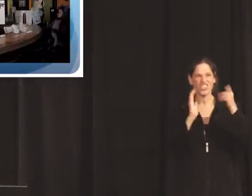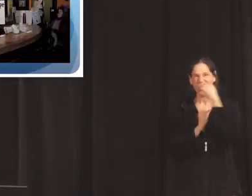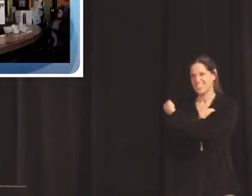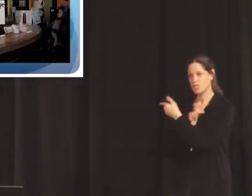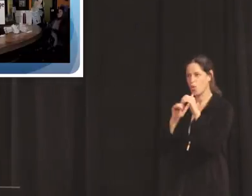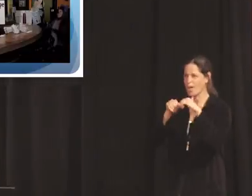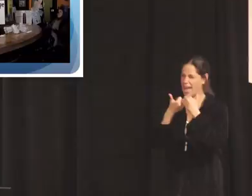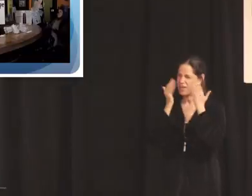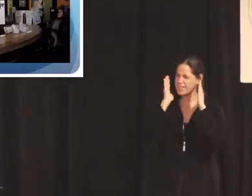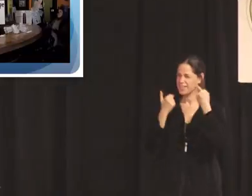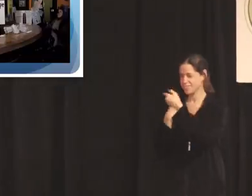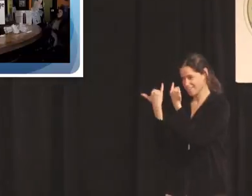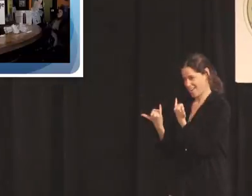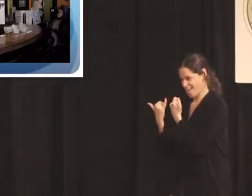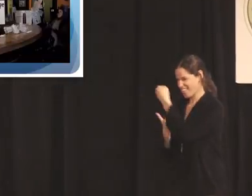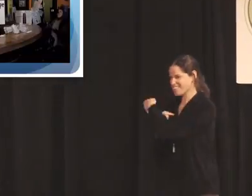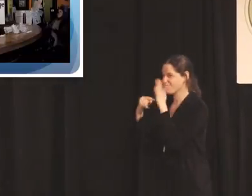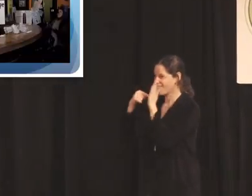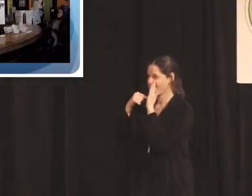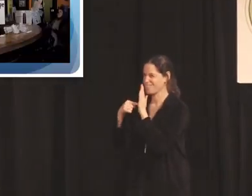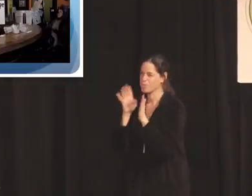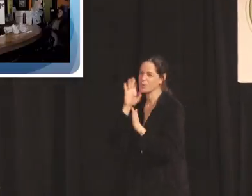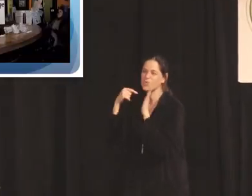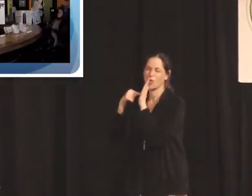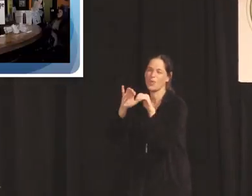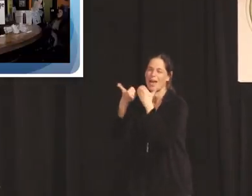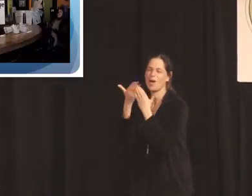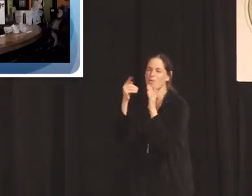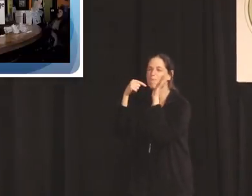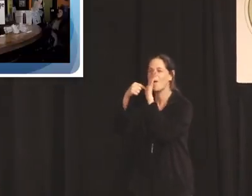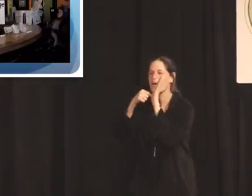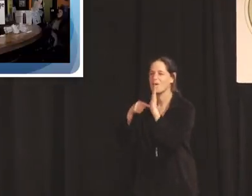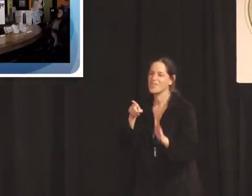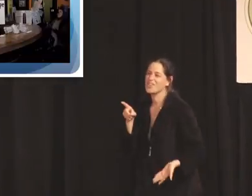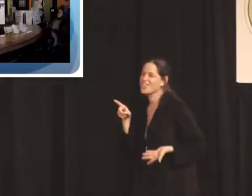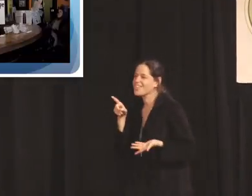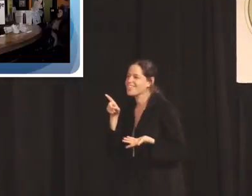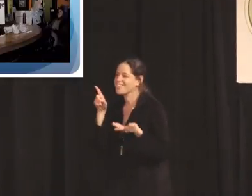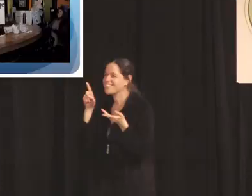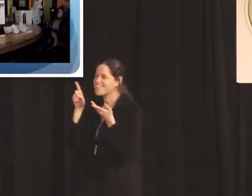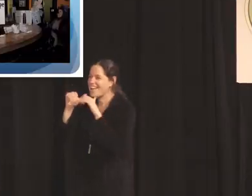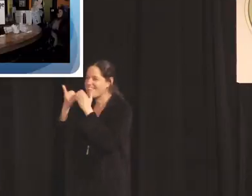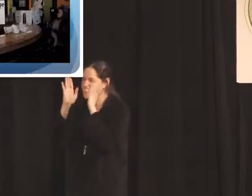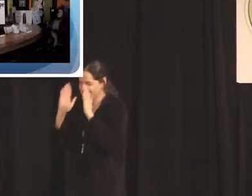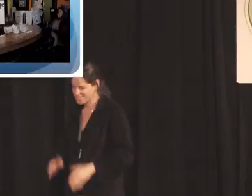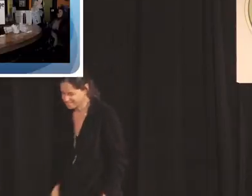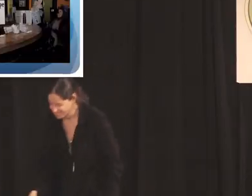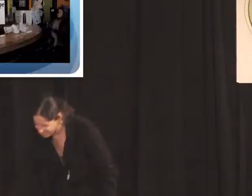about the environment kind of stuff. And attention-getting behavior. Here's a model.